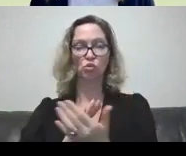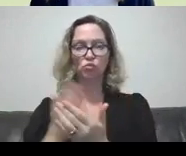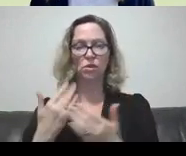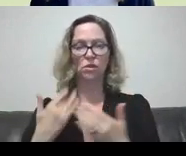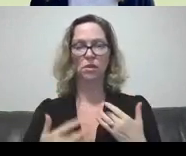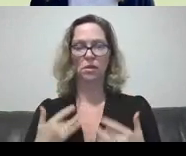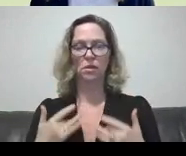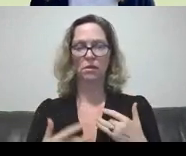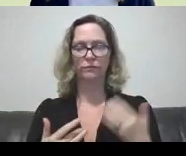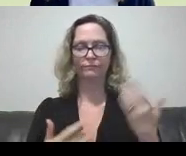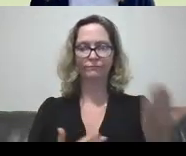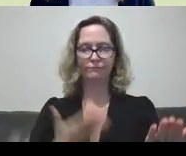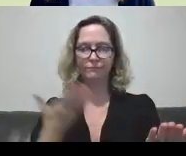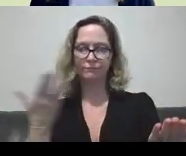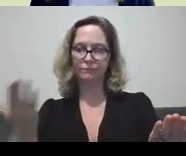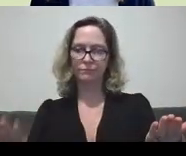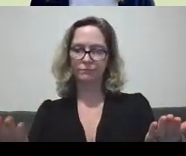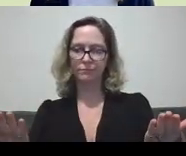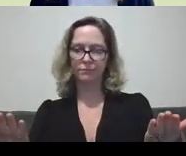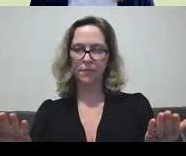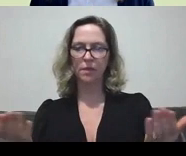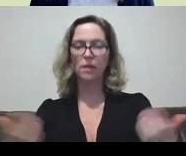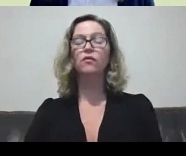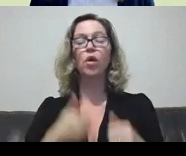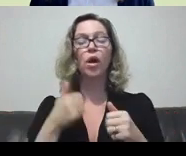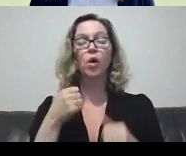to successfully advocate for a good life you need to understand these